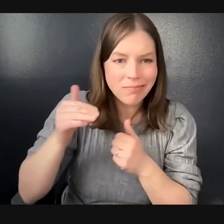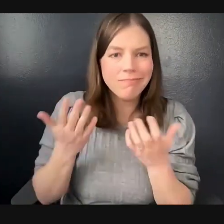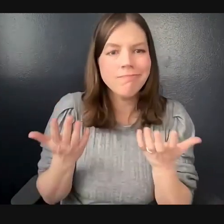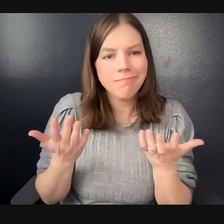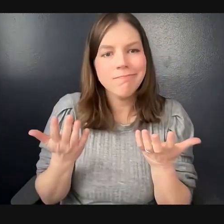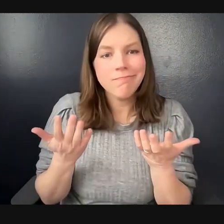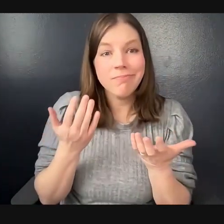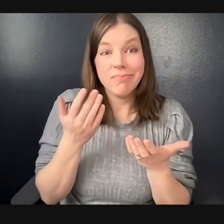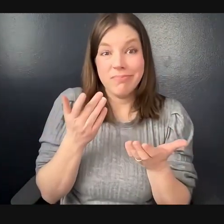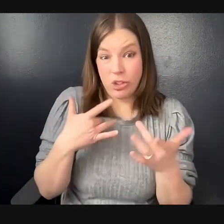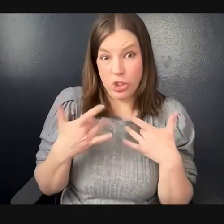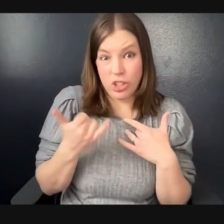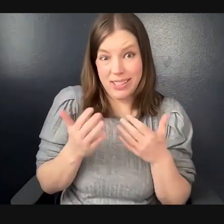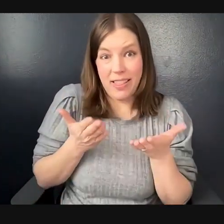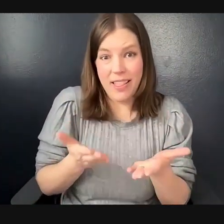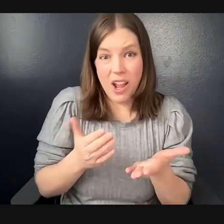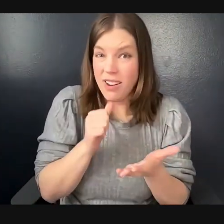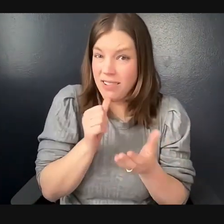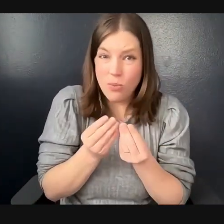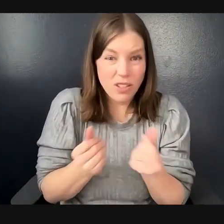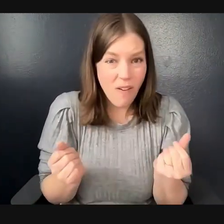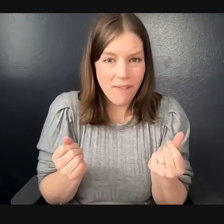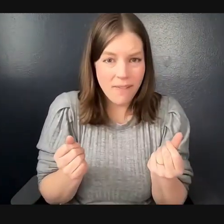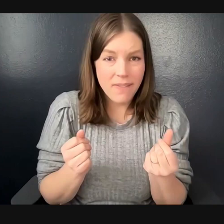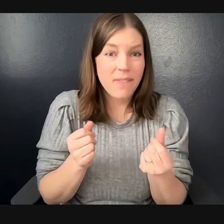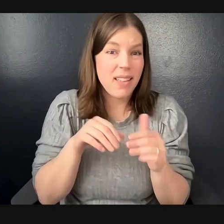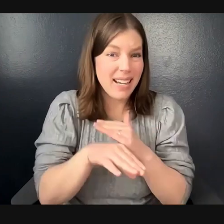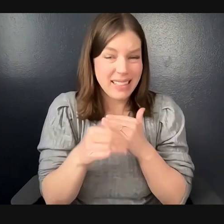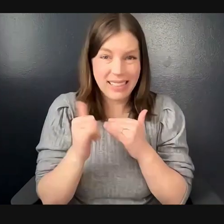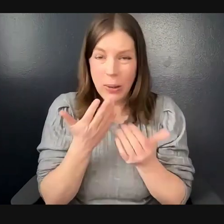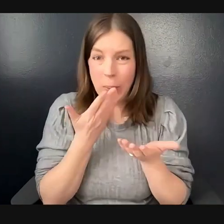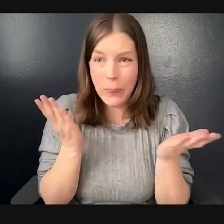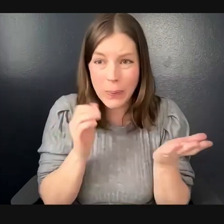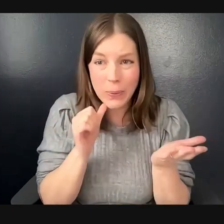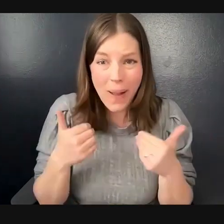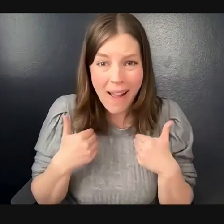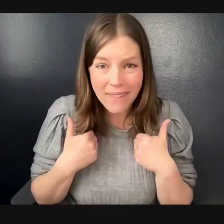you have attempted other ways, but there is still not a resolution and access is non-existent,